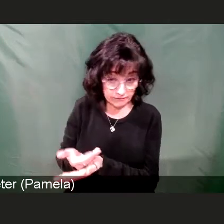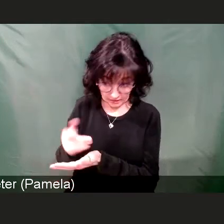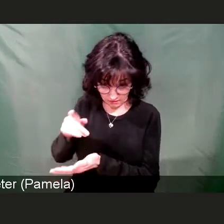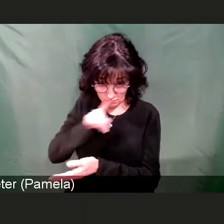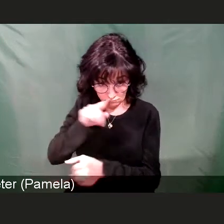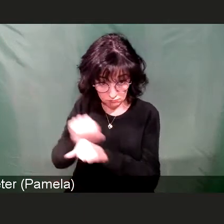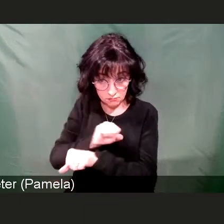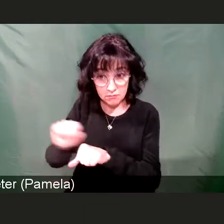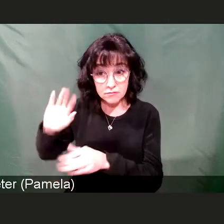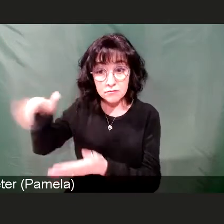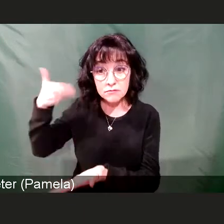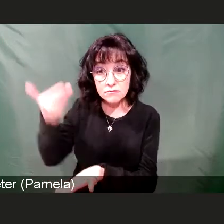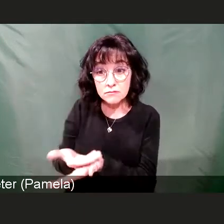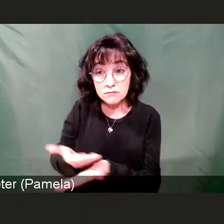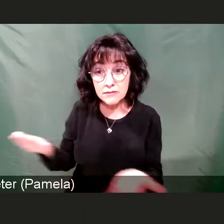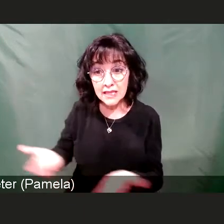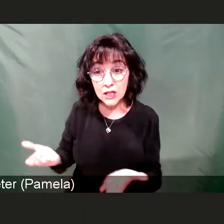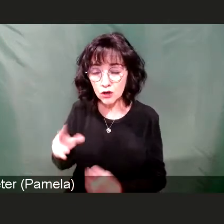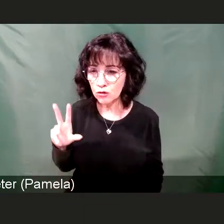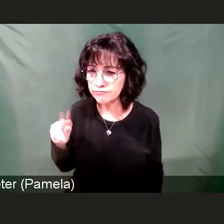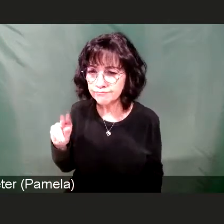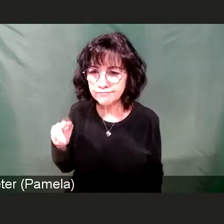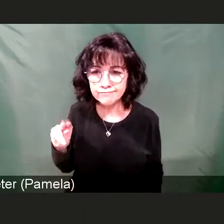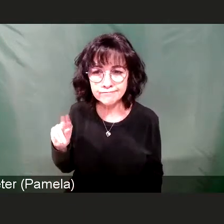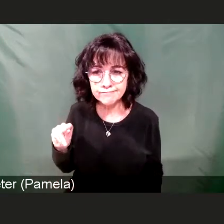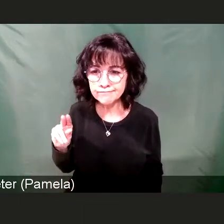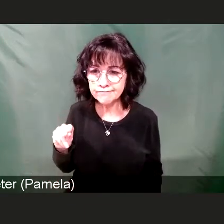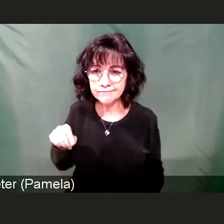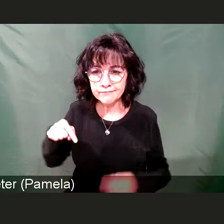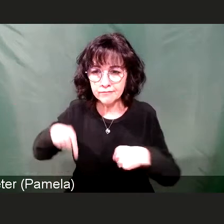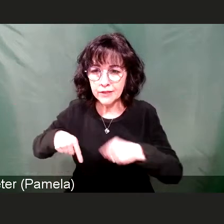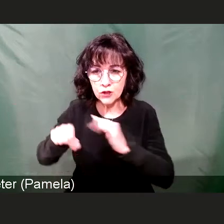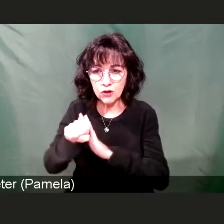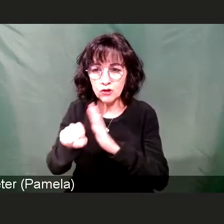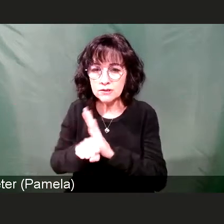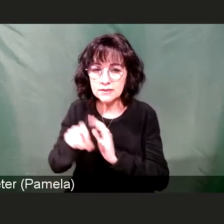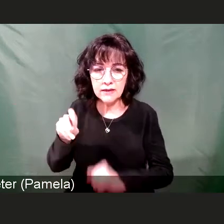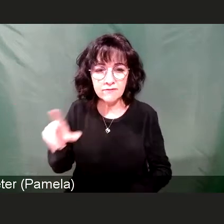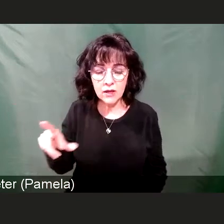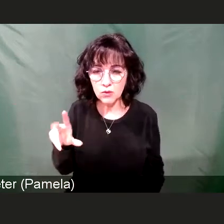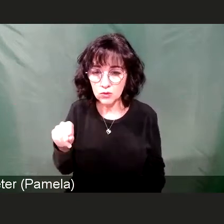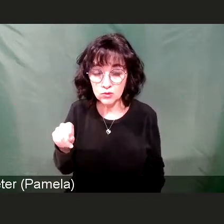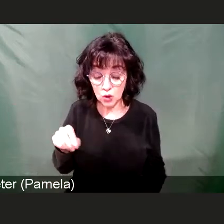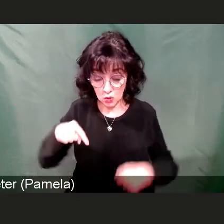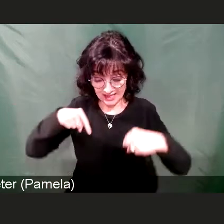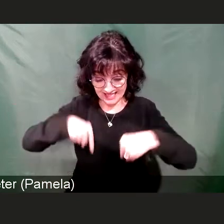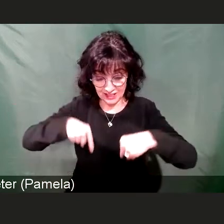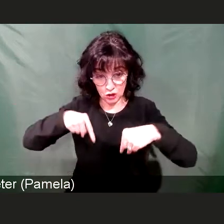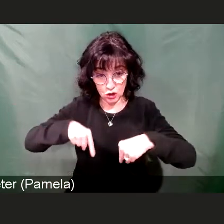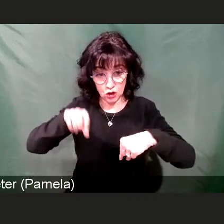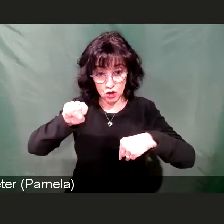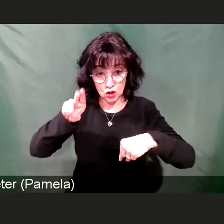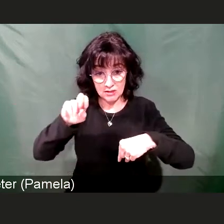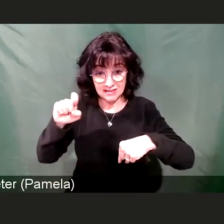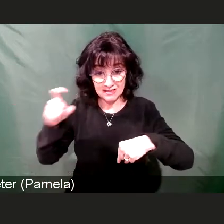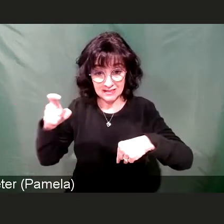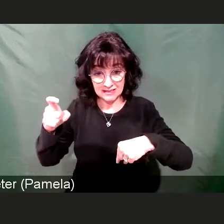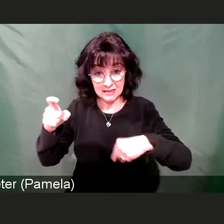And it's also important to realize that here in Sussex County, according to the most recent census data